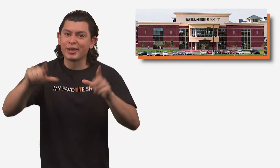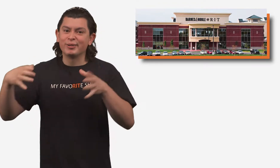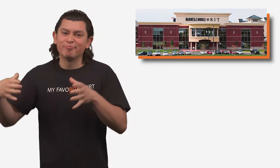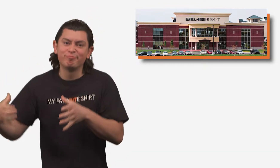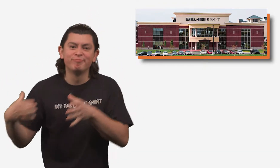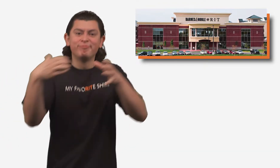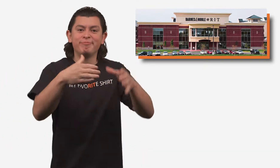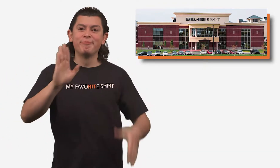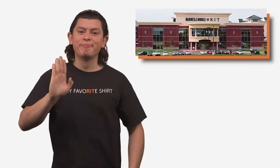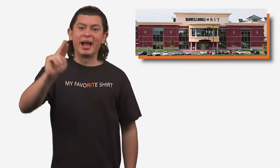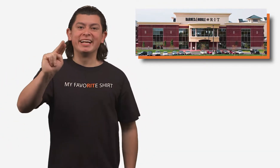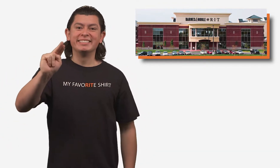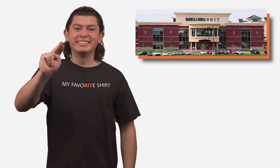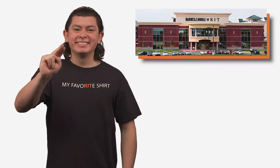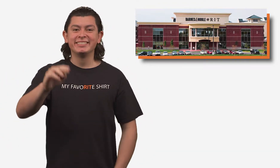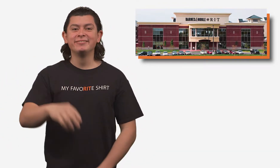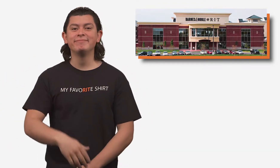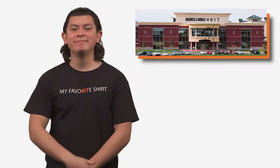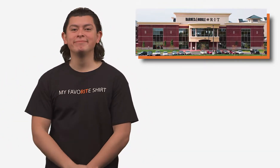AND LET'S GO TO BARNES & NOBLE.